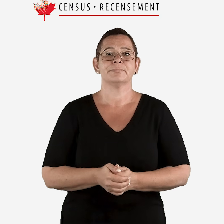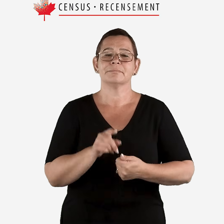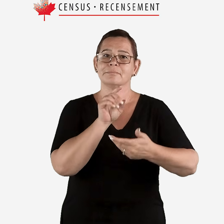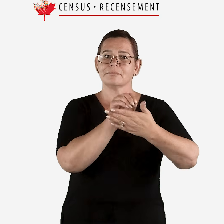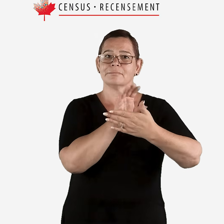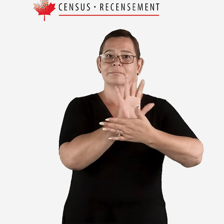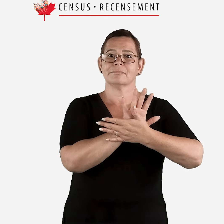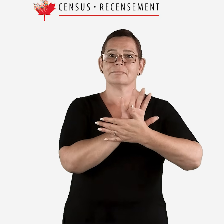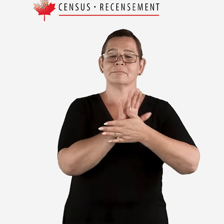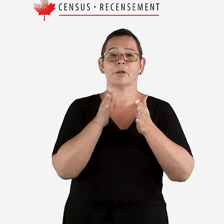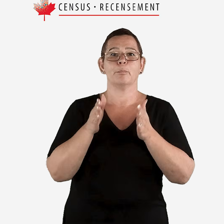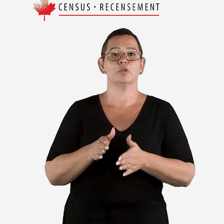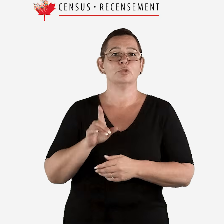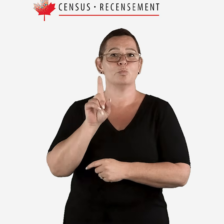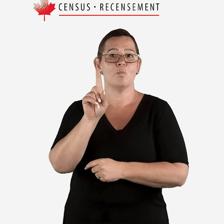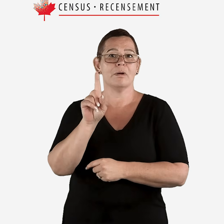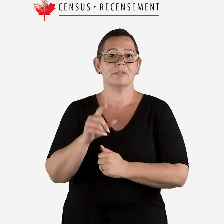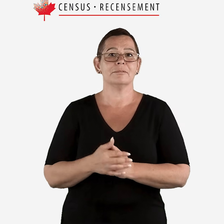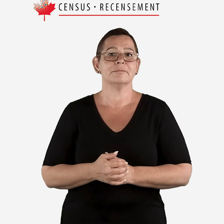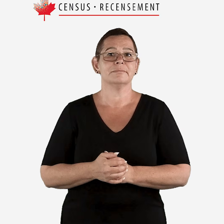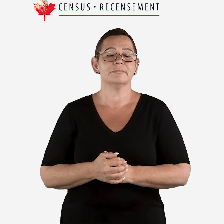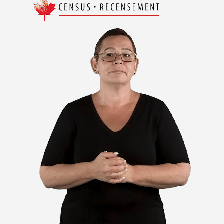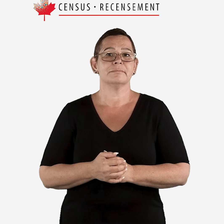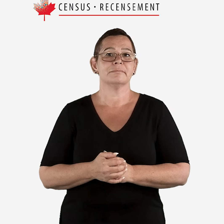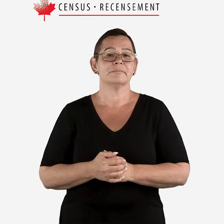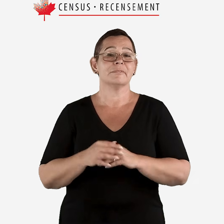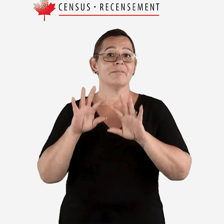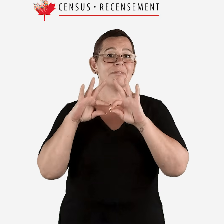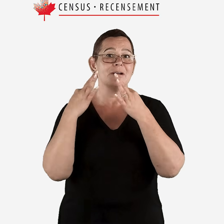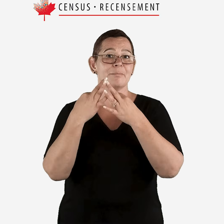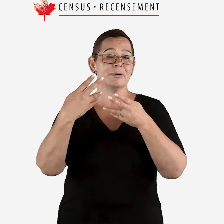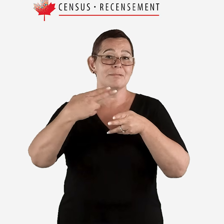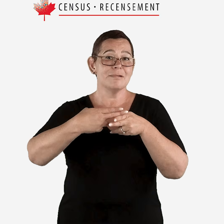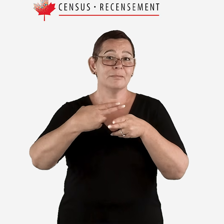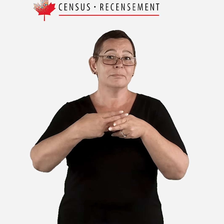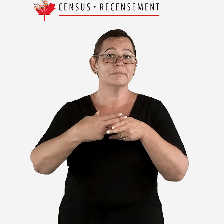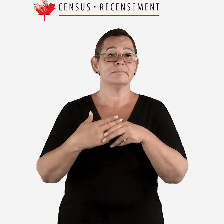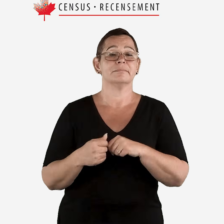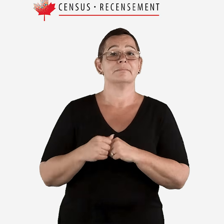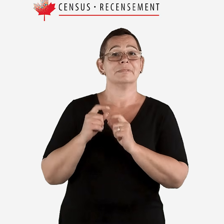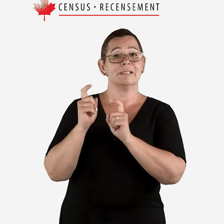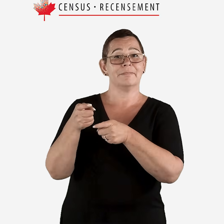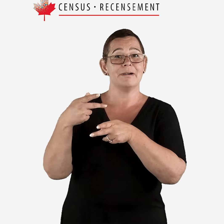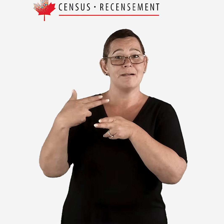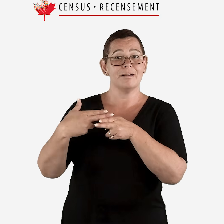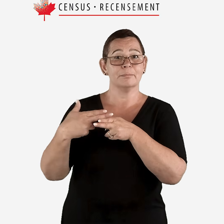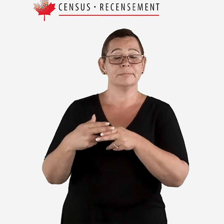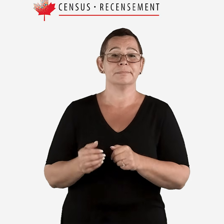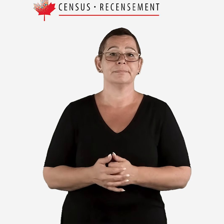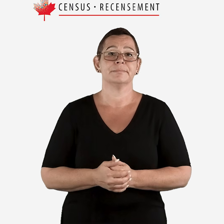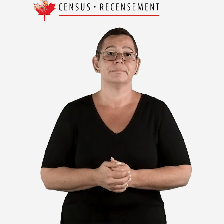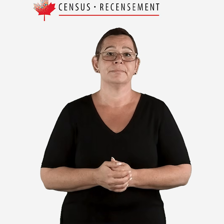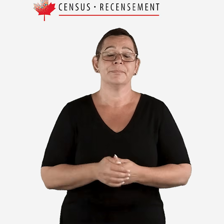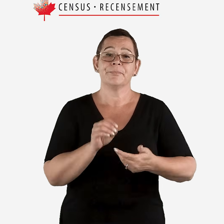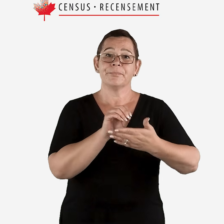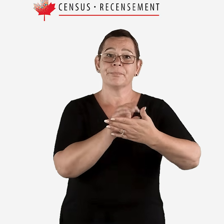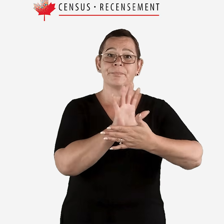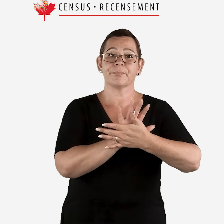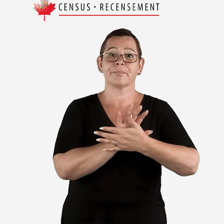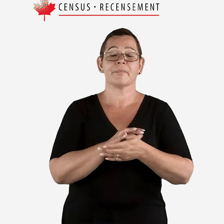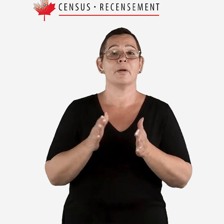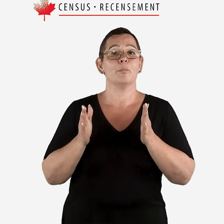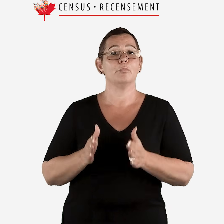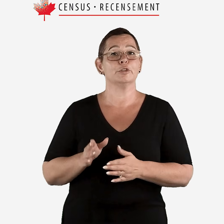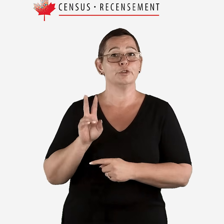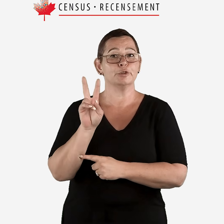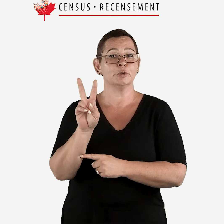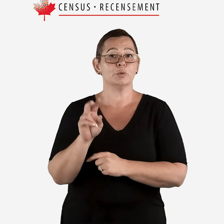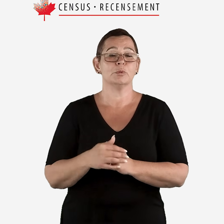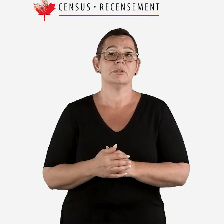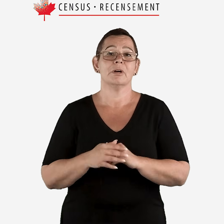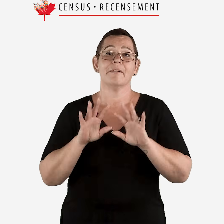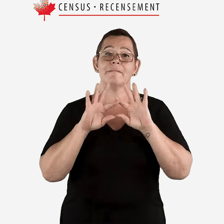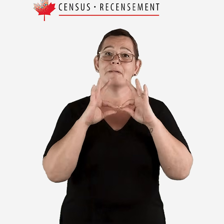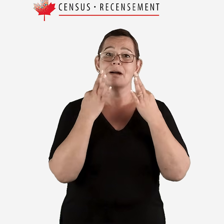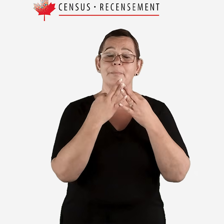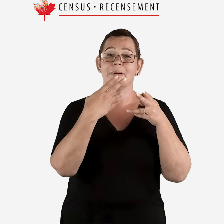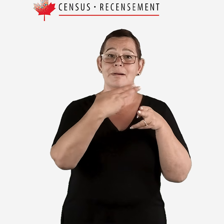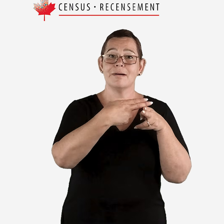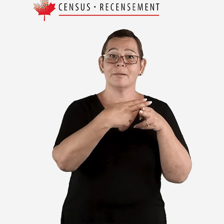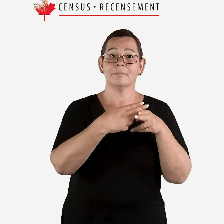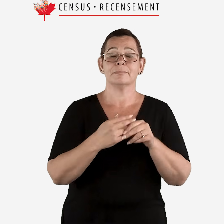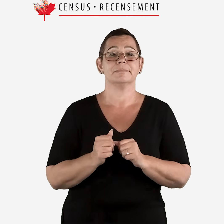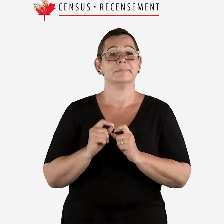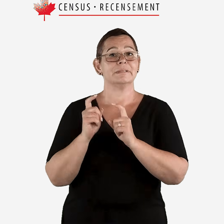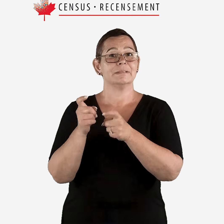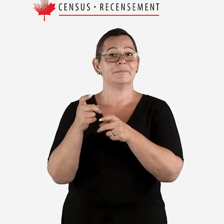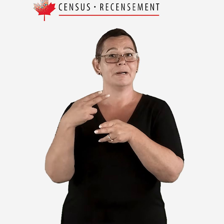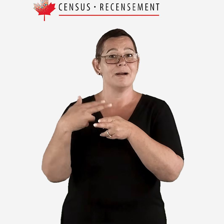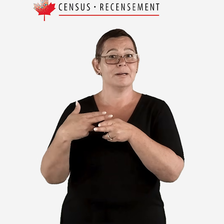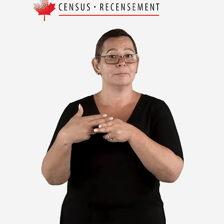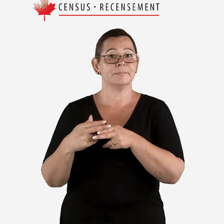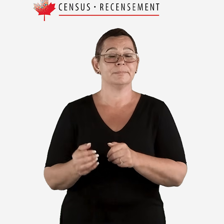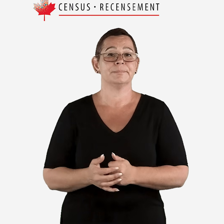Write-in field: Person 1: Family name(s), Given name(s) Write-in field: Person 2: Family name(s), Given name(s)